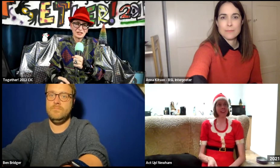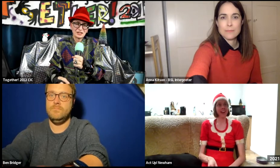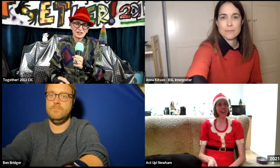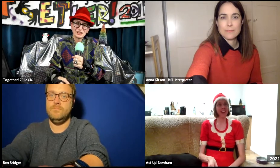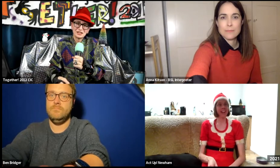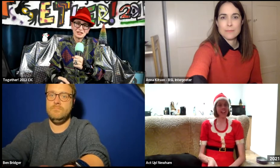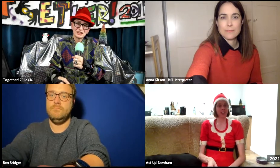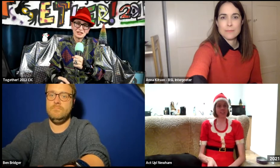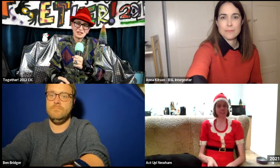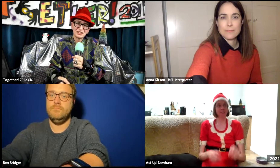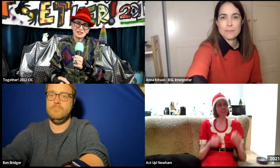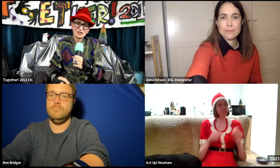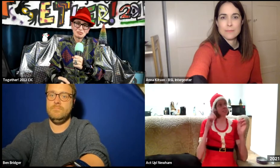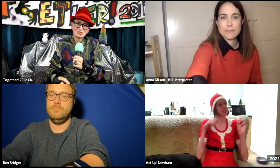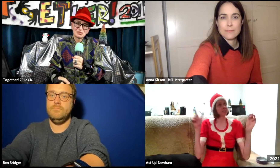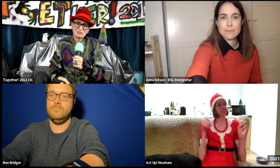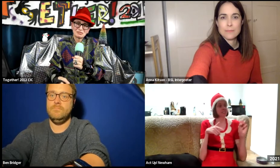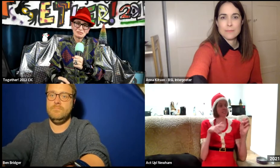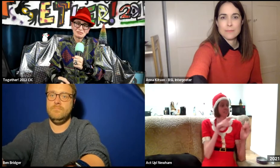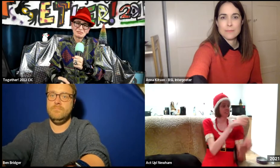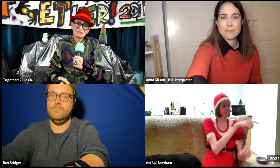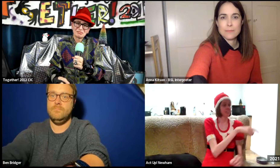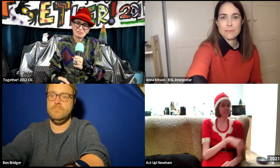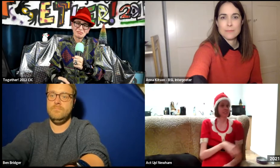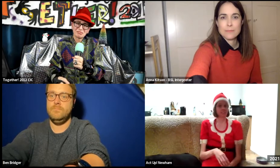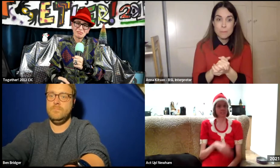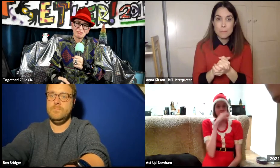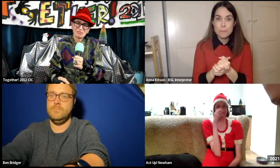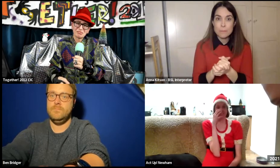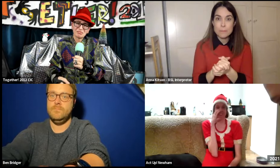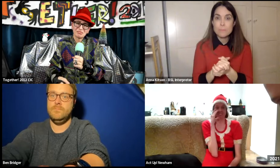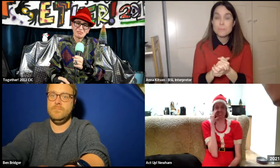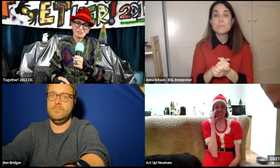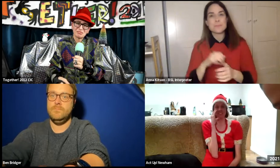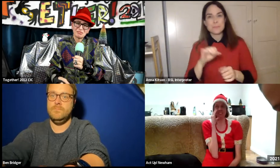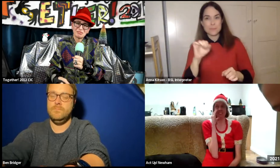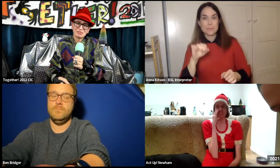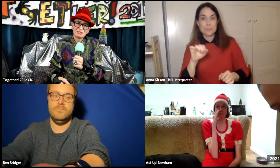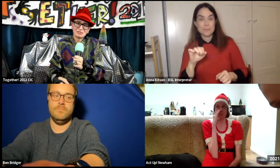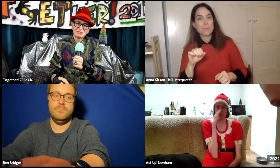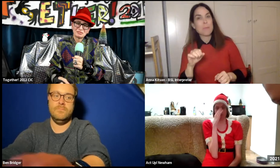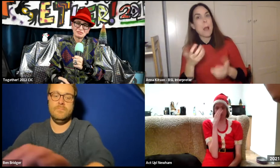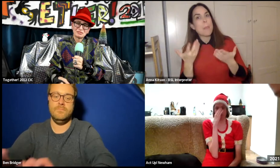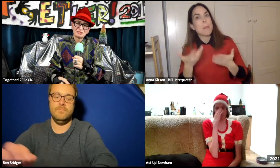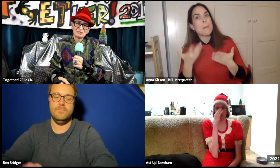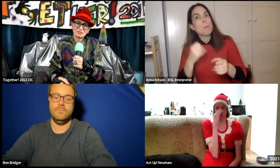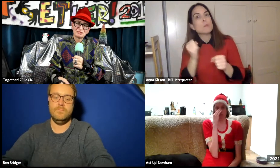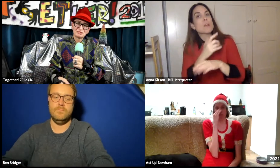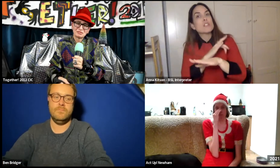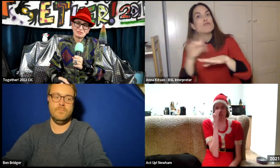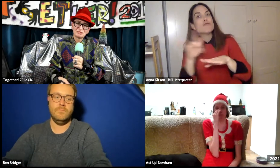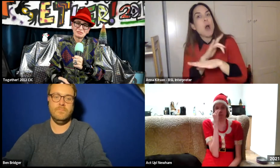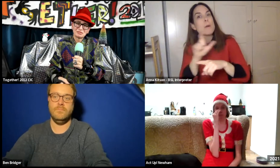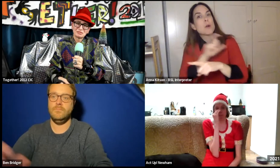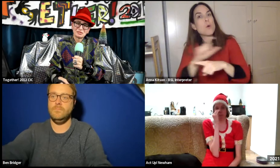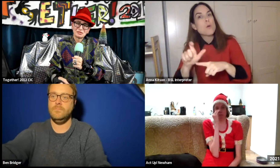the moment, so she wrote that for that.